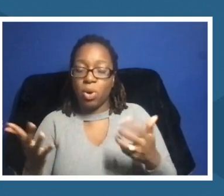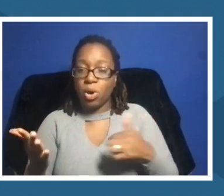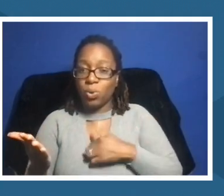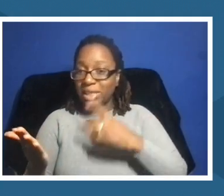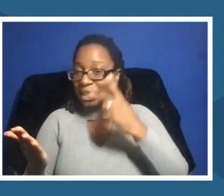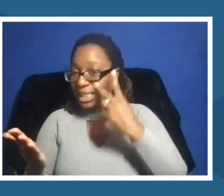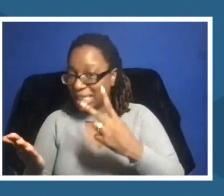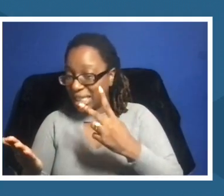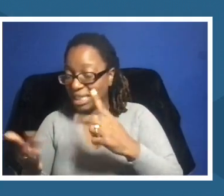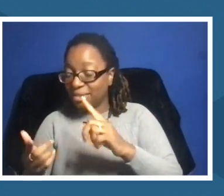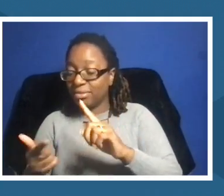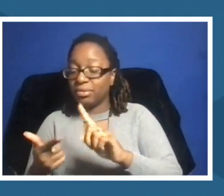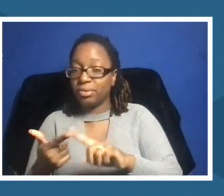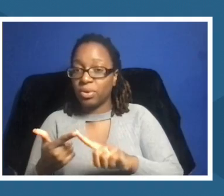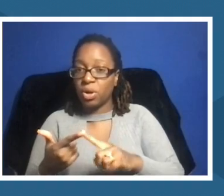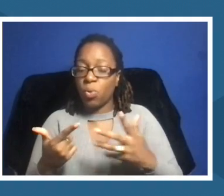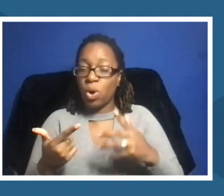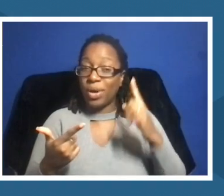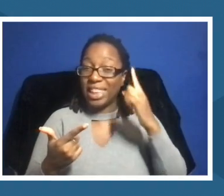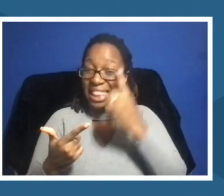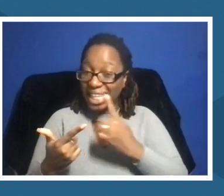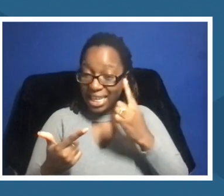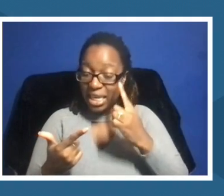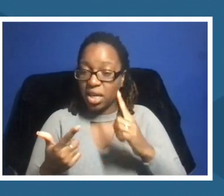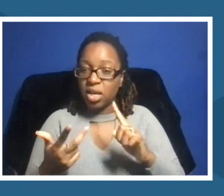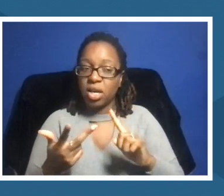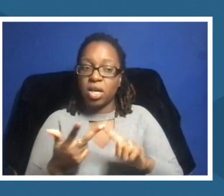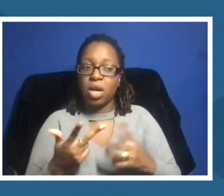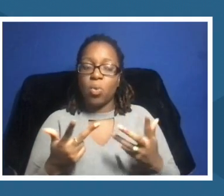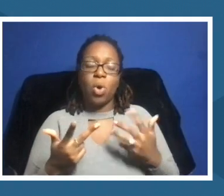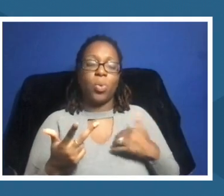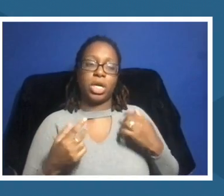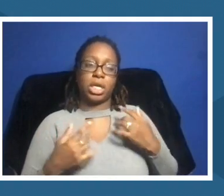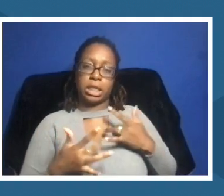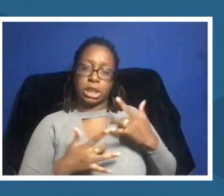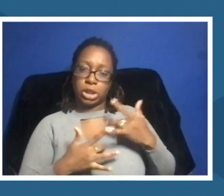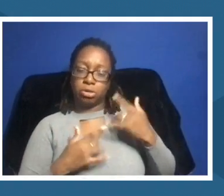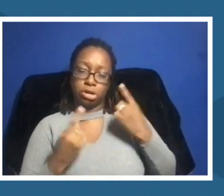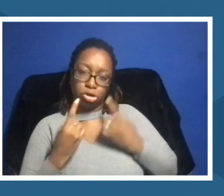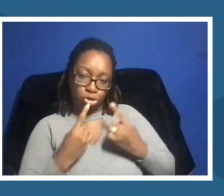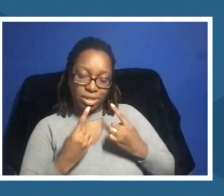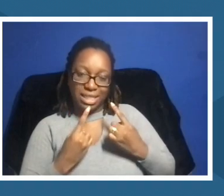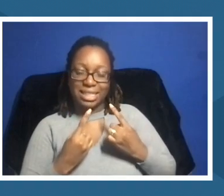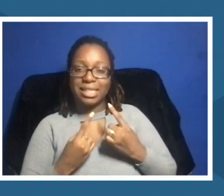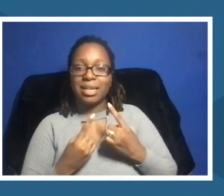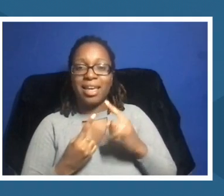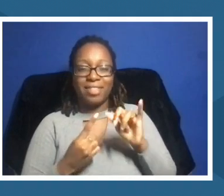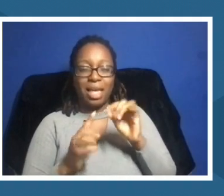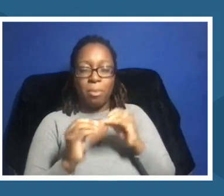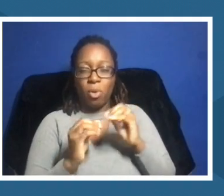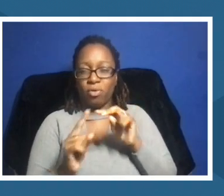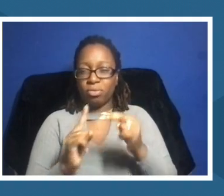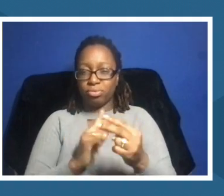what we're wondering right just as a pedagogical tool it allows us um to